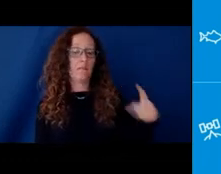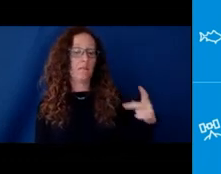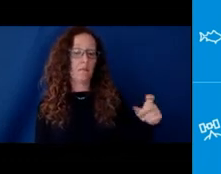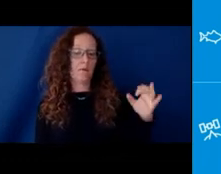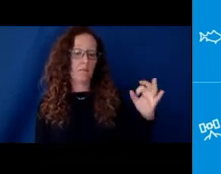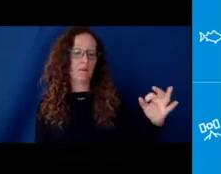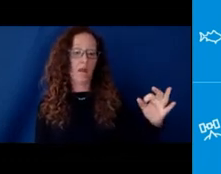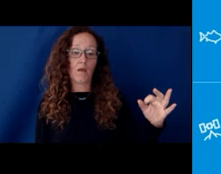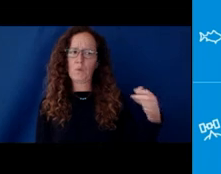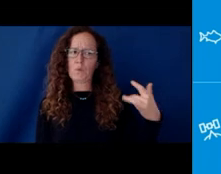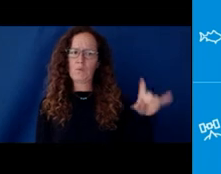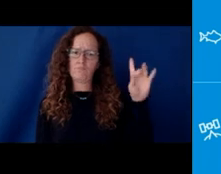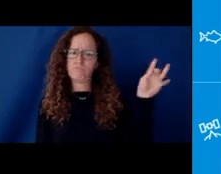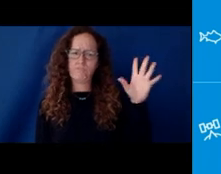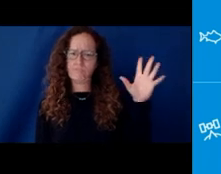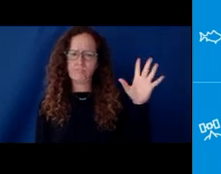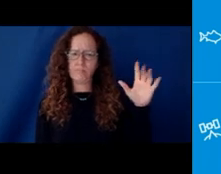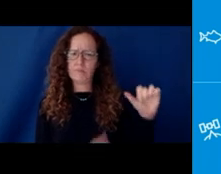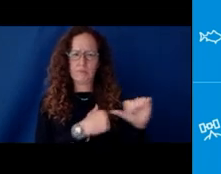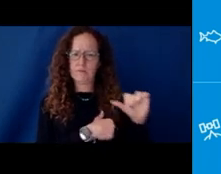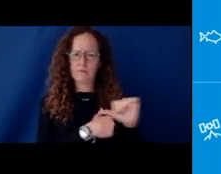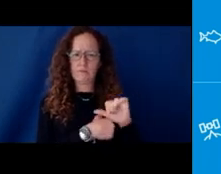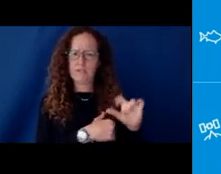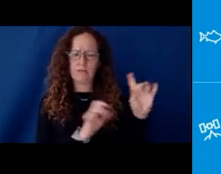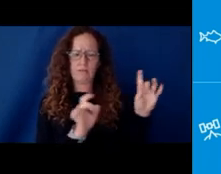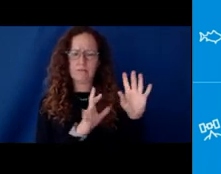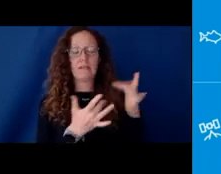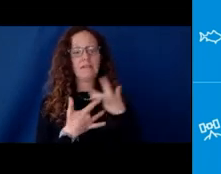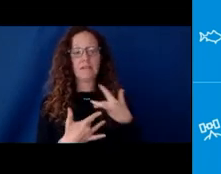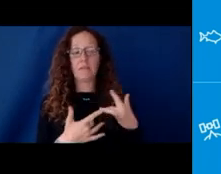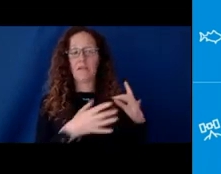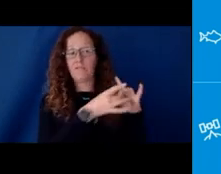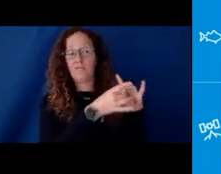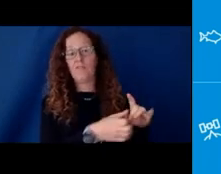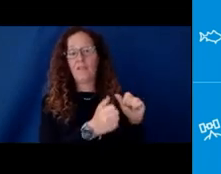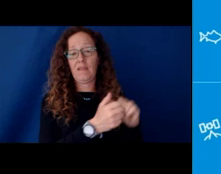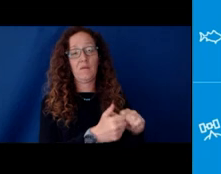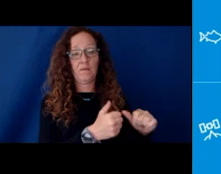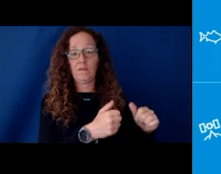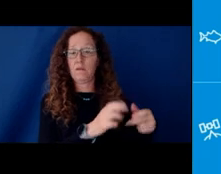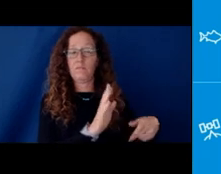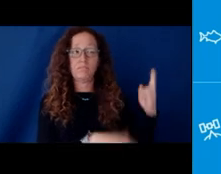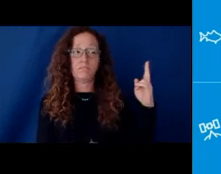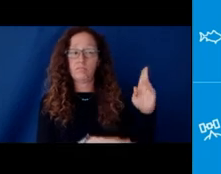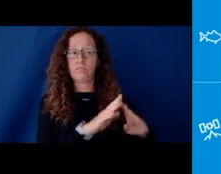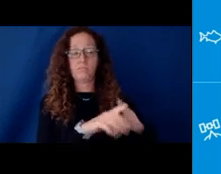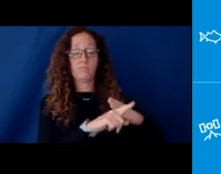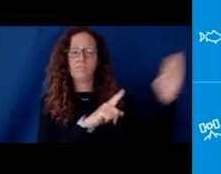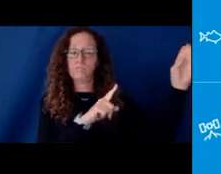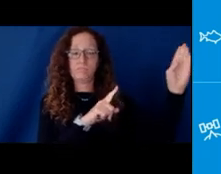often associated with extremely high temperatures. And it is fairly straightforward to identify